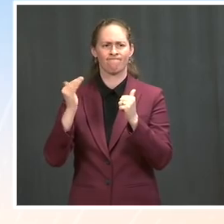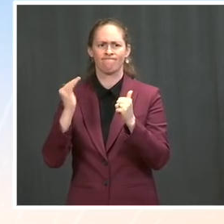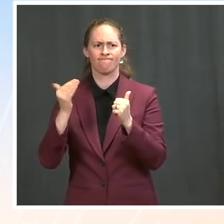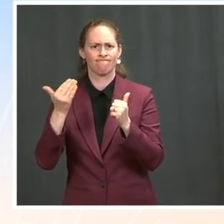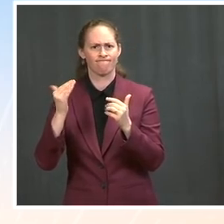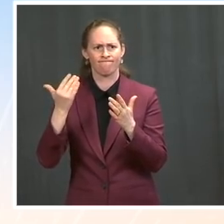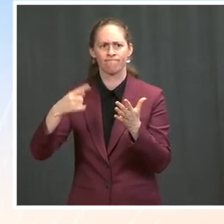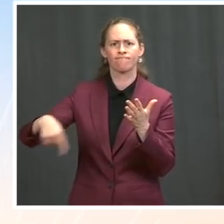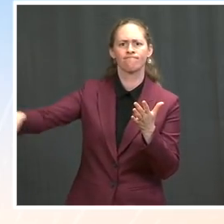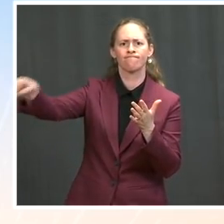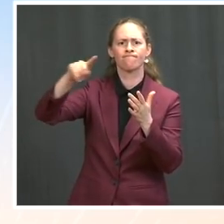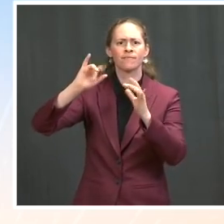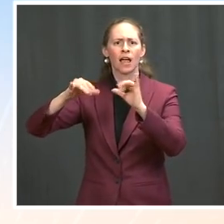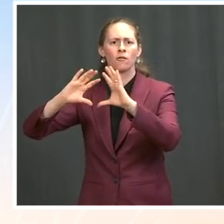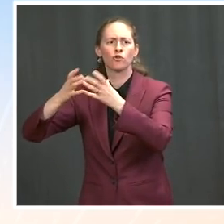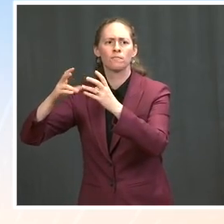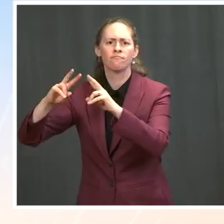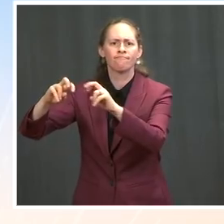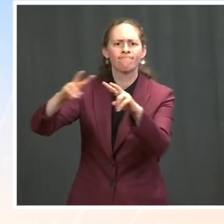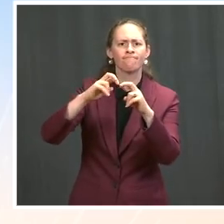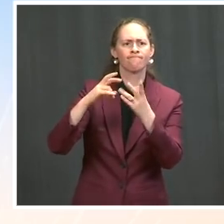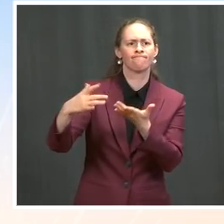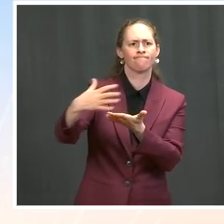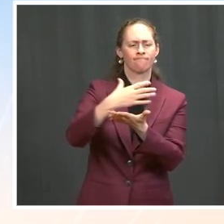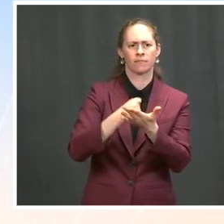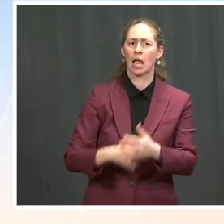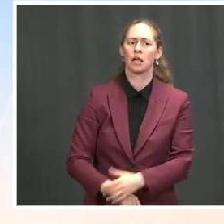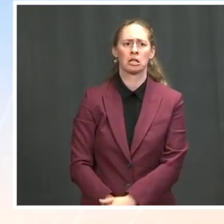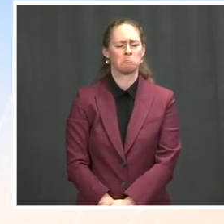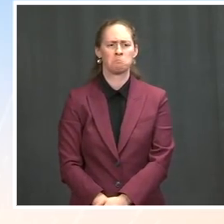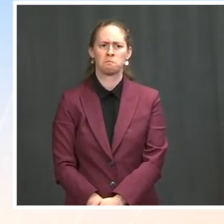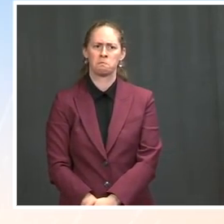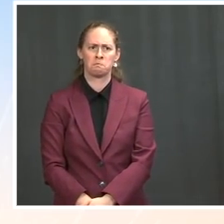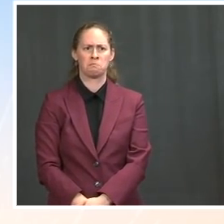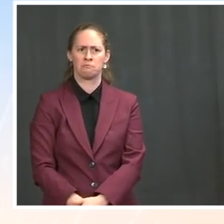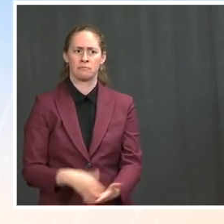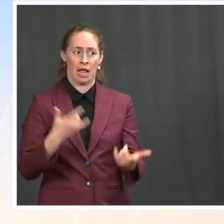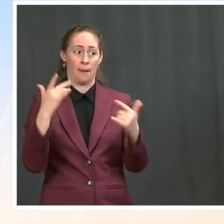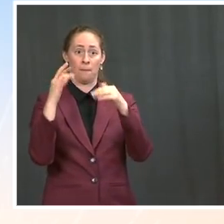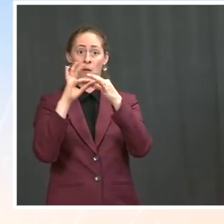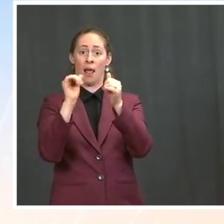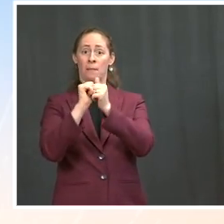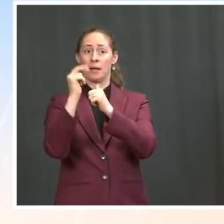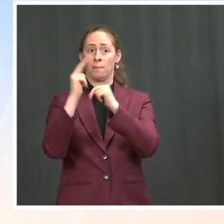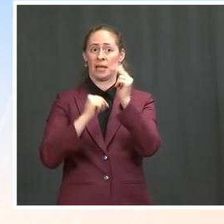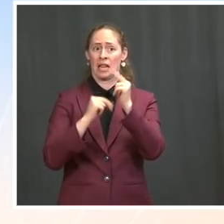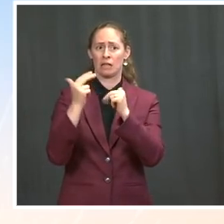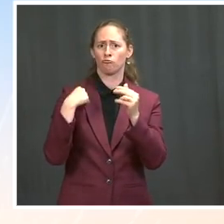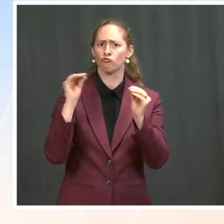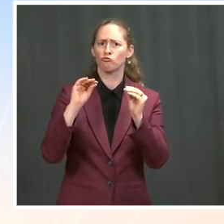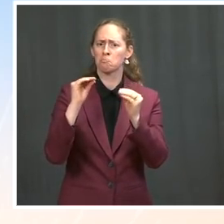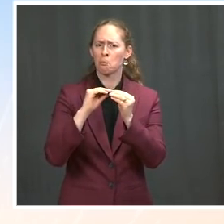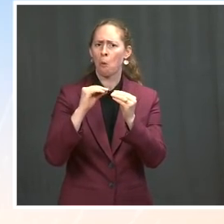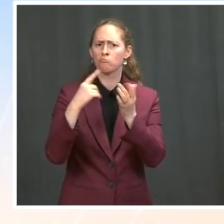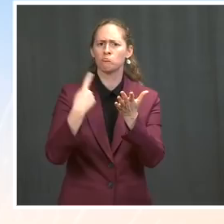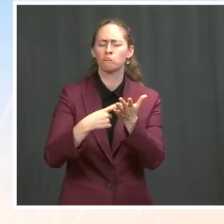we have not attributed, as you know. I don't have anything more specifically on this topic from the meeting. The Press: The White House reaction on Fulton versus the City of --